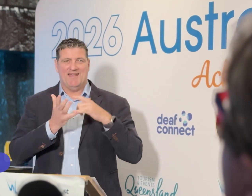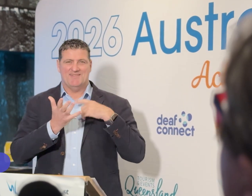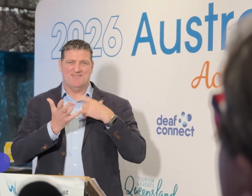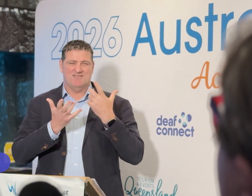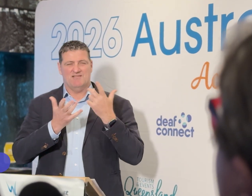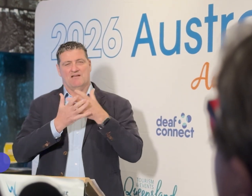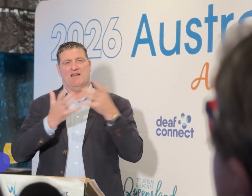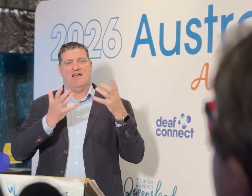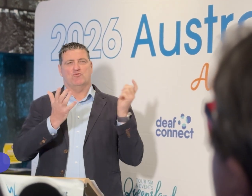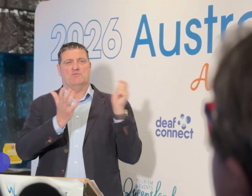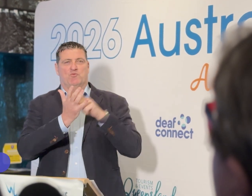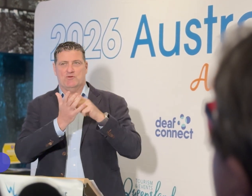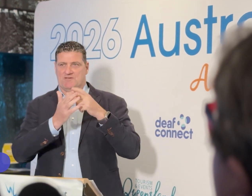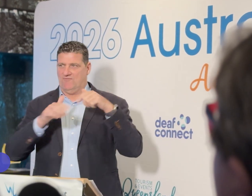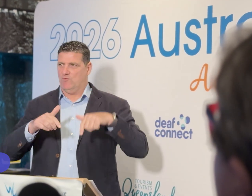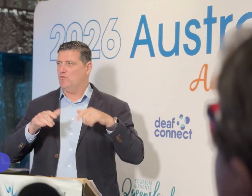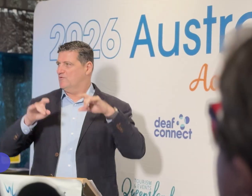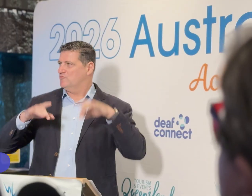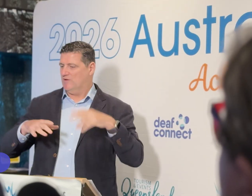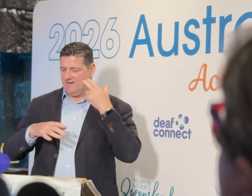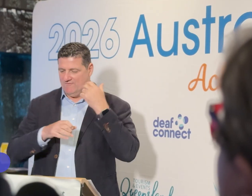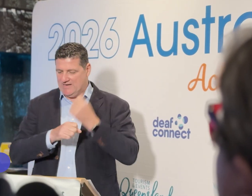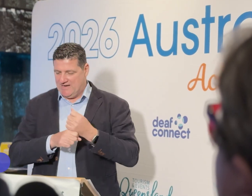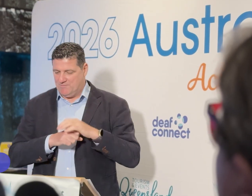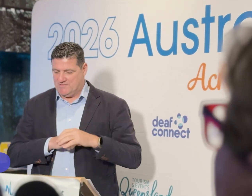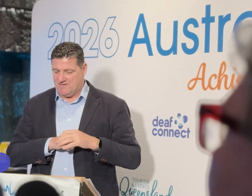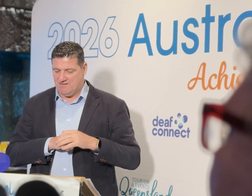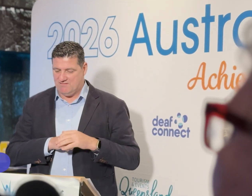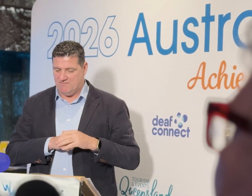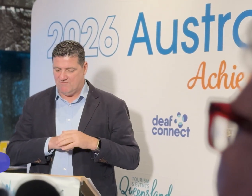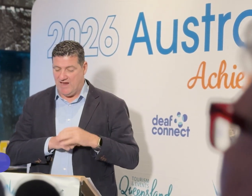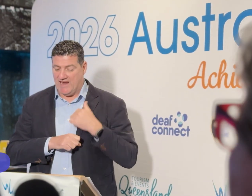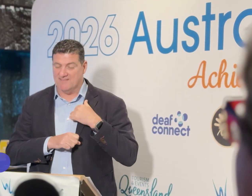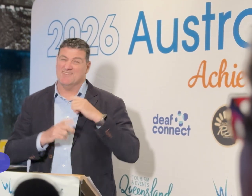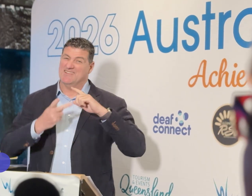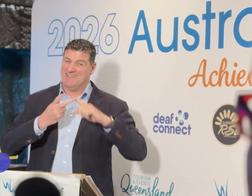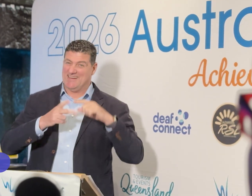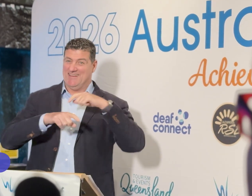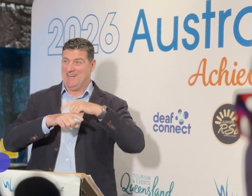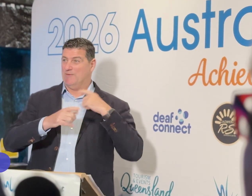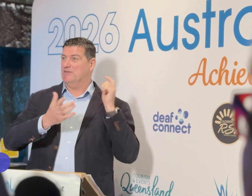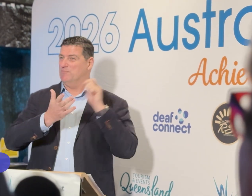As the major sponsor of the Australian Deaf Games and the second time